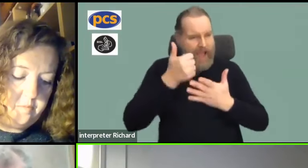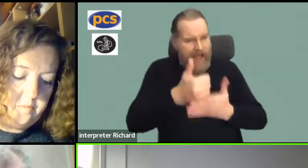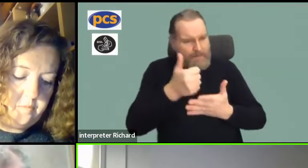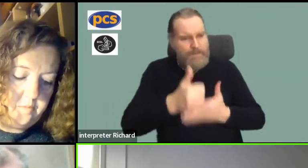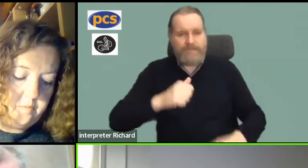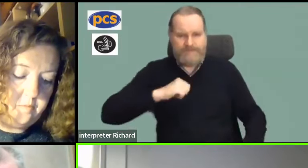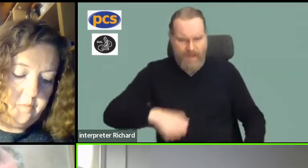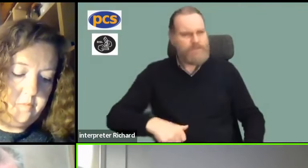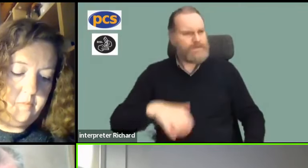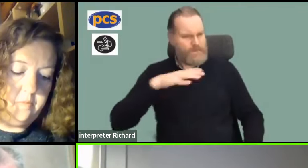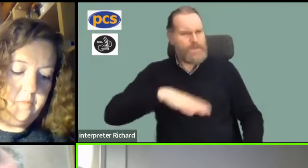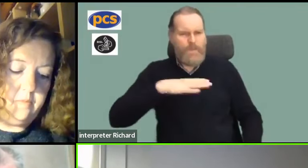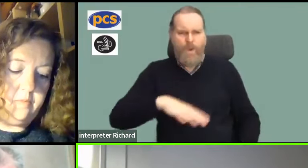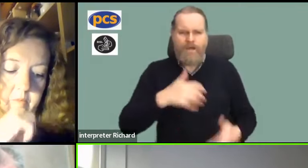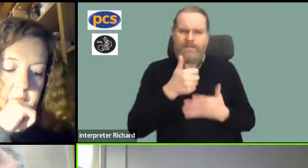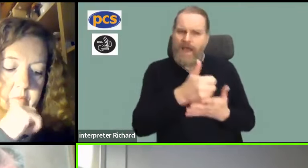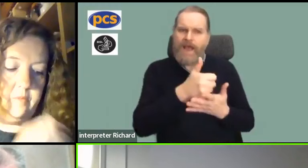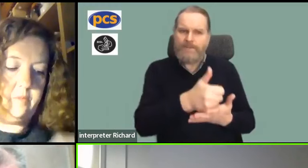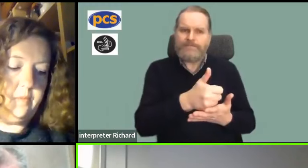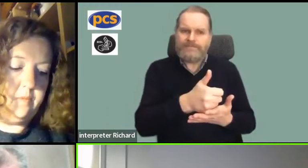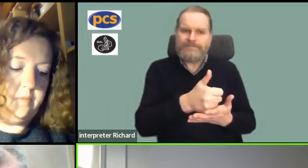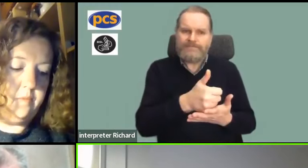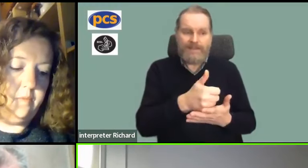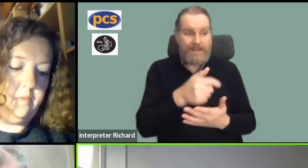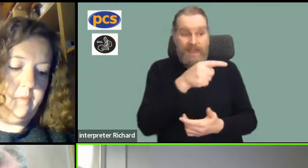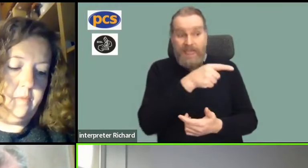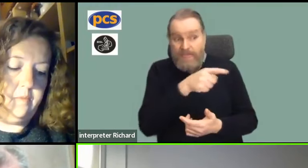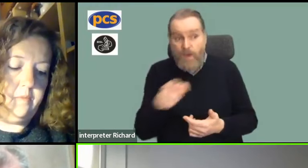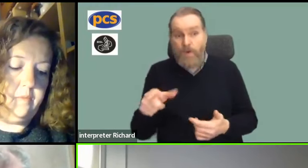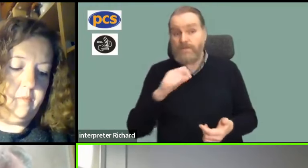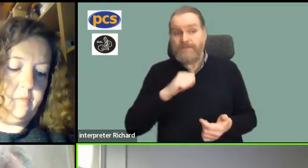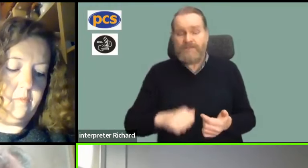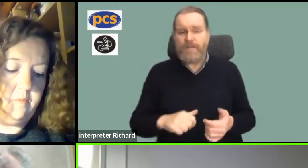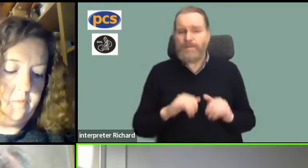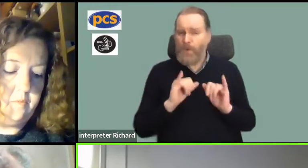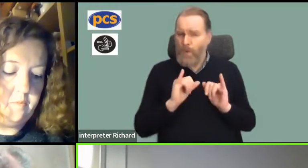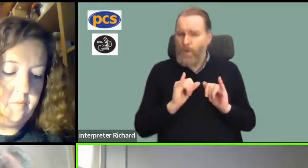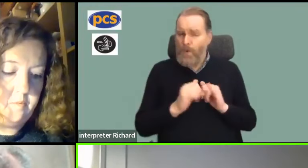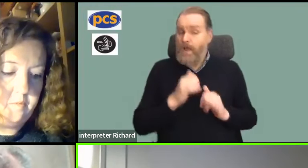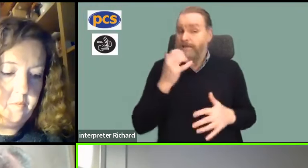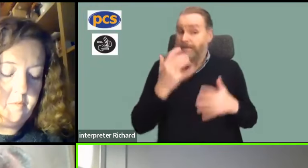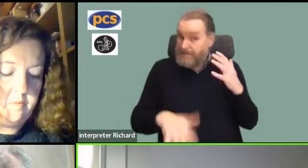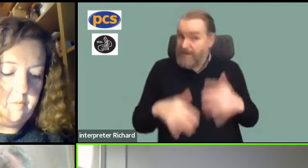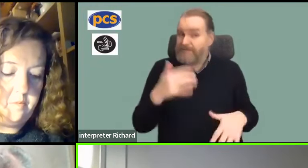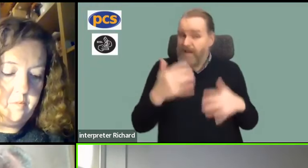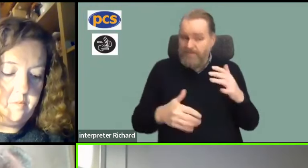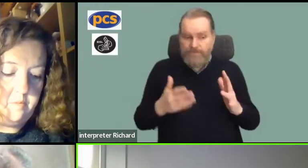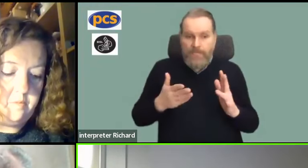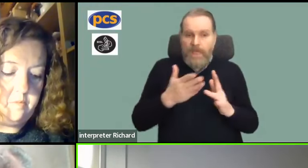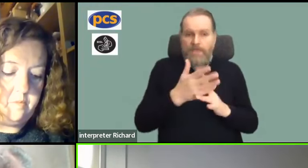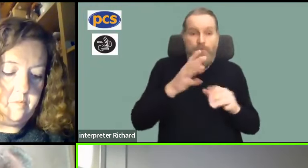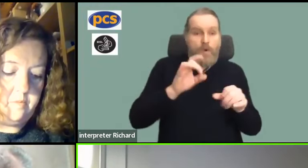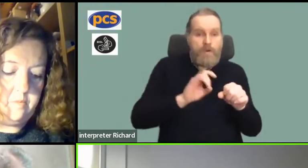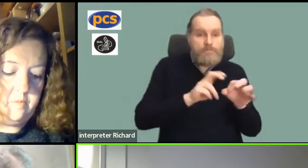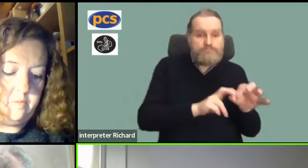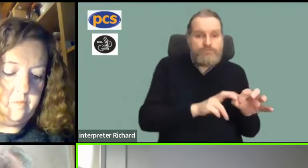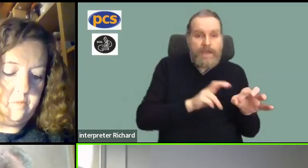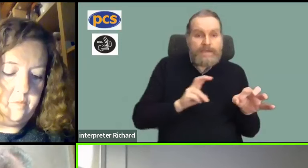, especially for farmers at this time of the year. You know They want They're one of the industries that's that's suffered over the past few years through Brexit